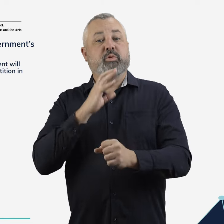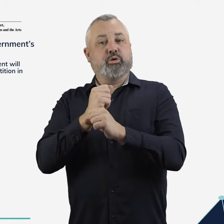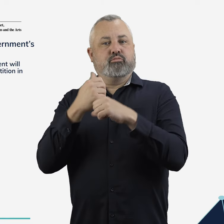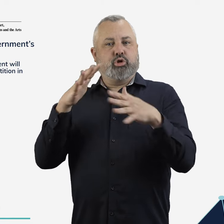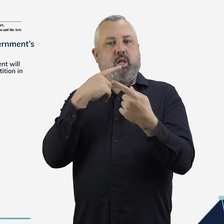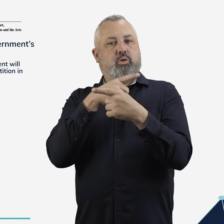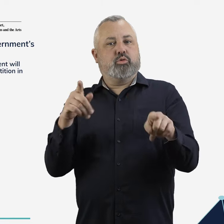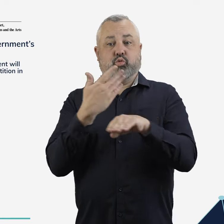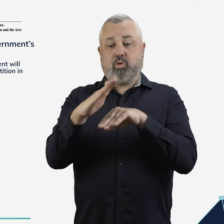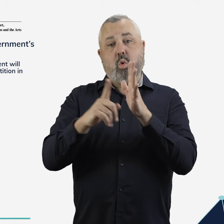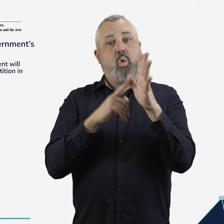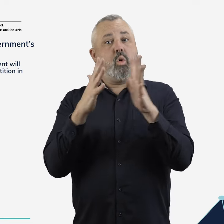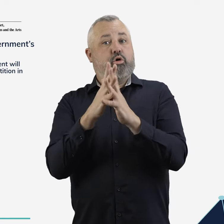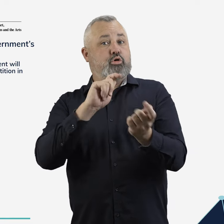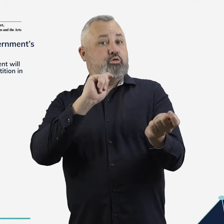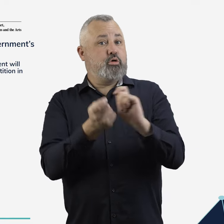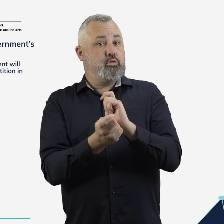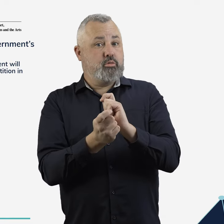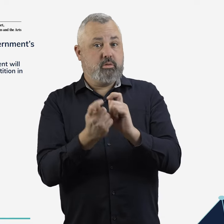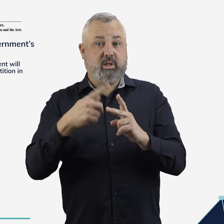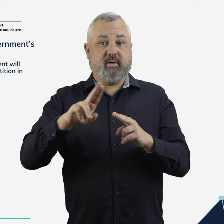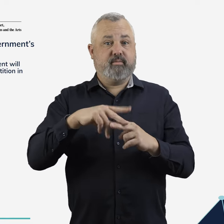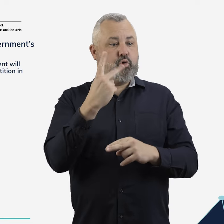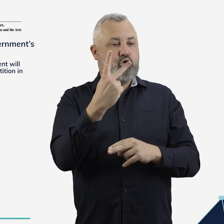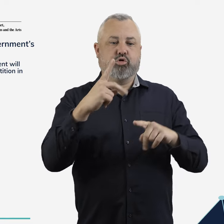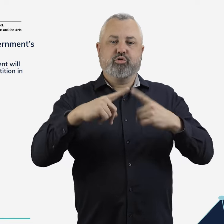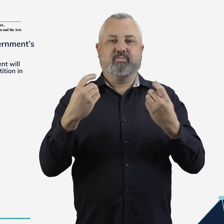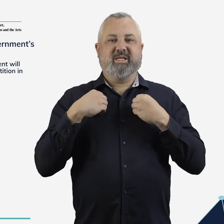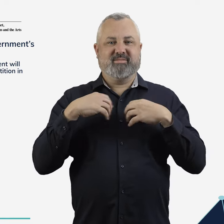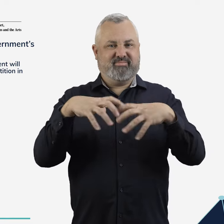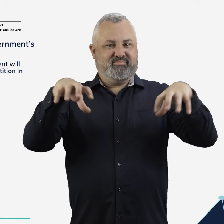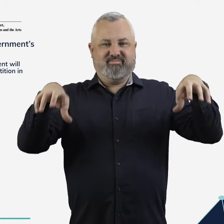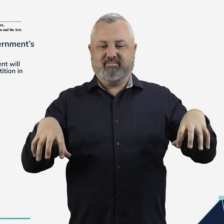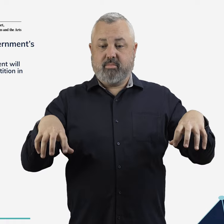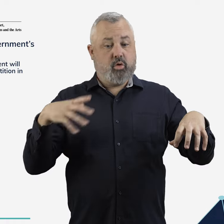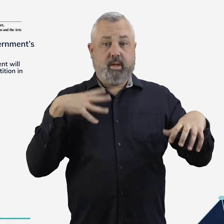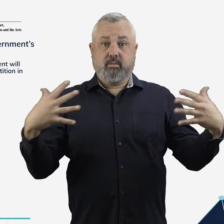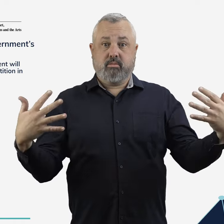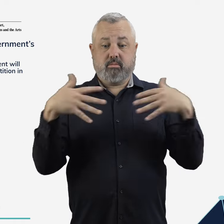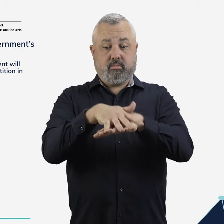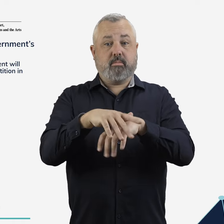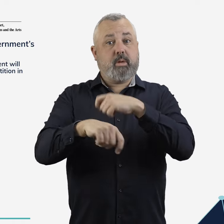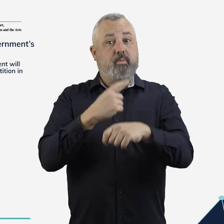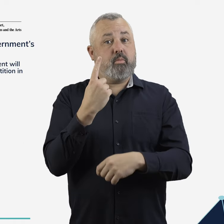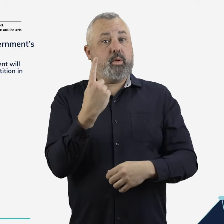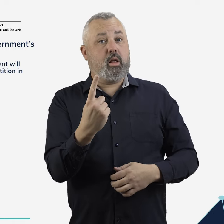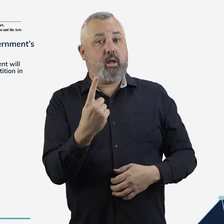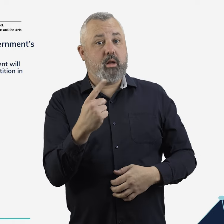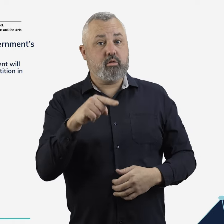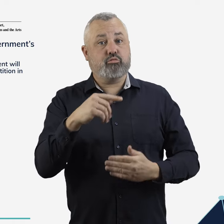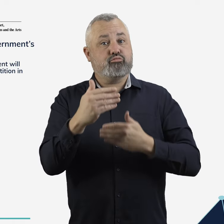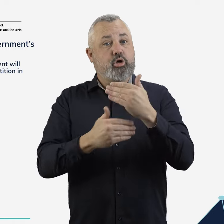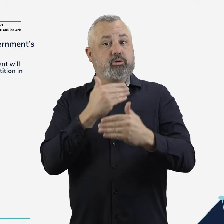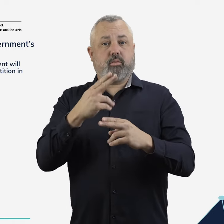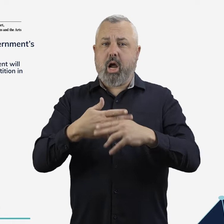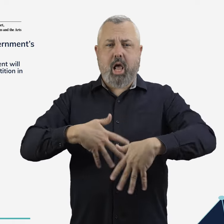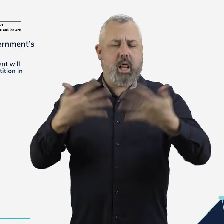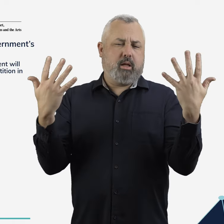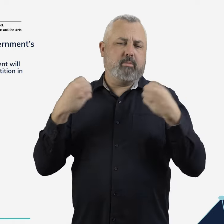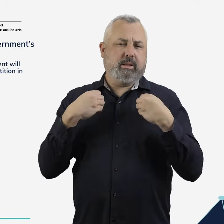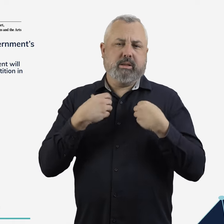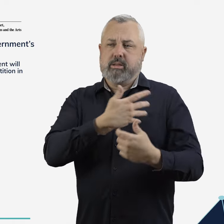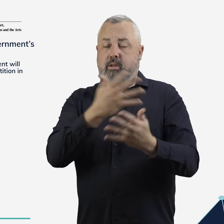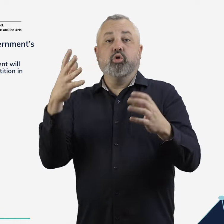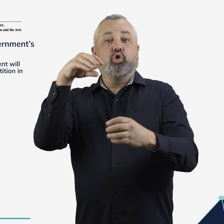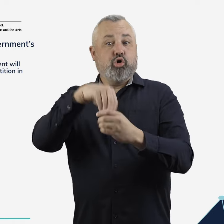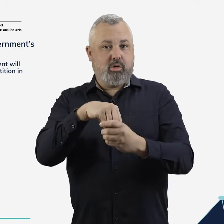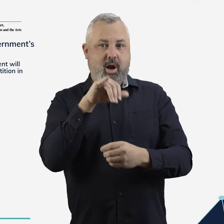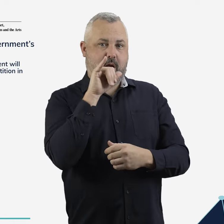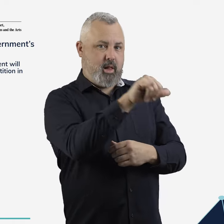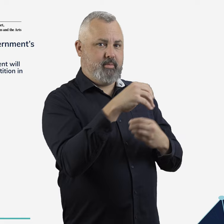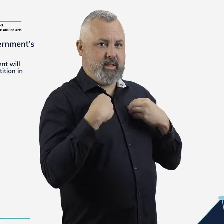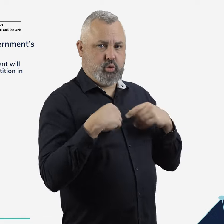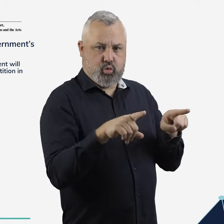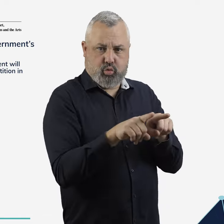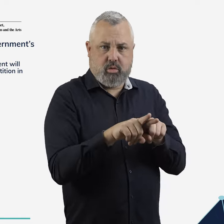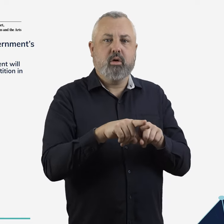The government has also announced reforms to make Australia’s merger approval system faster, stronger,